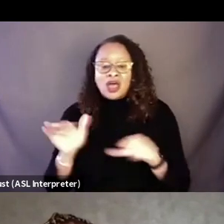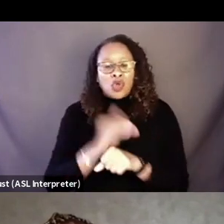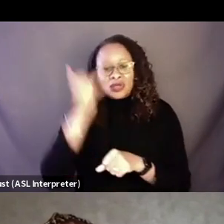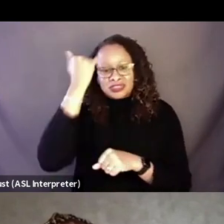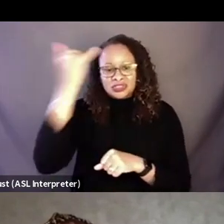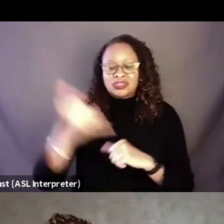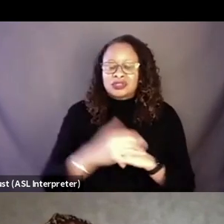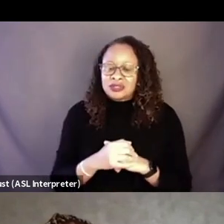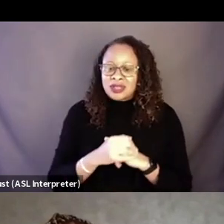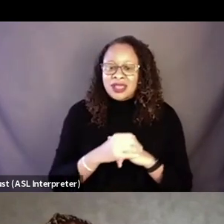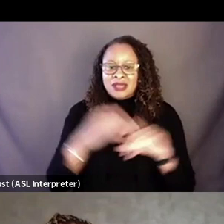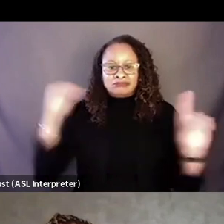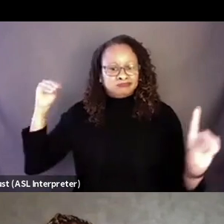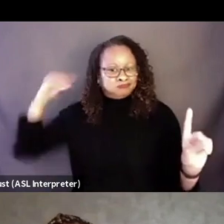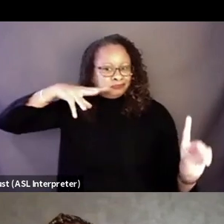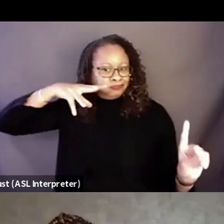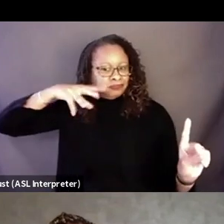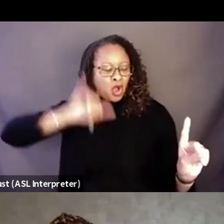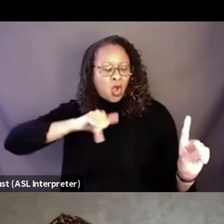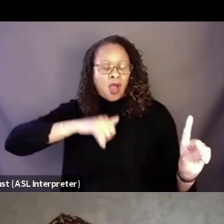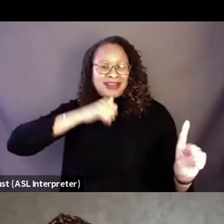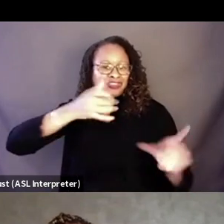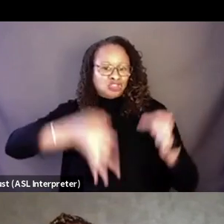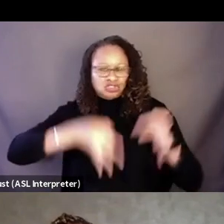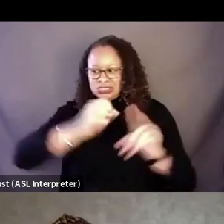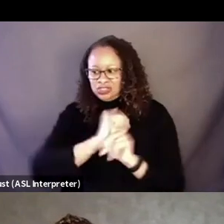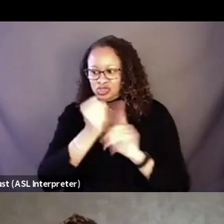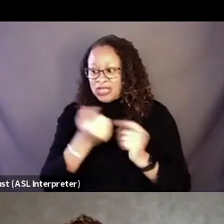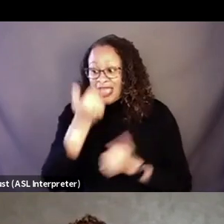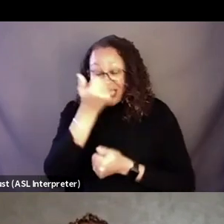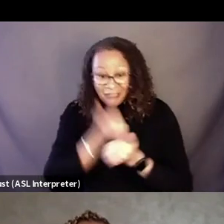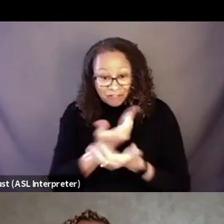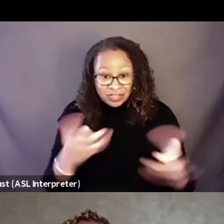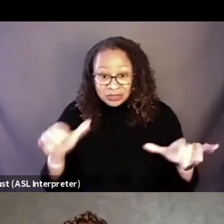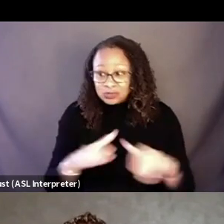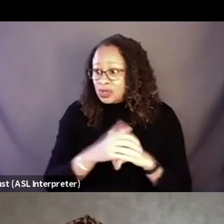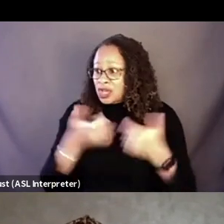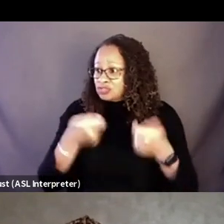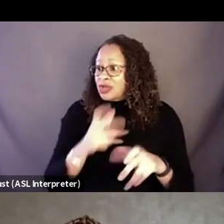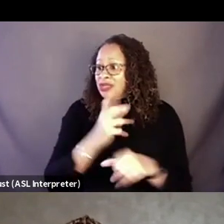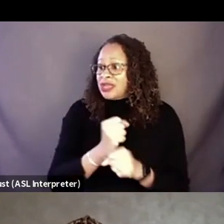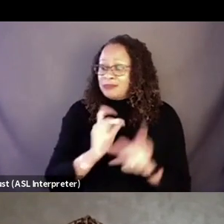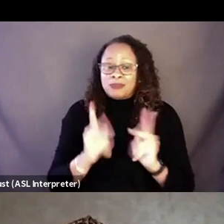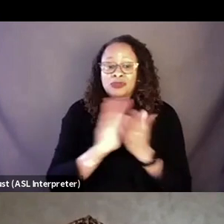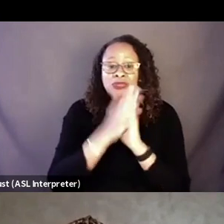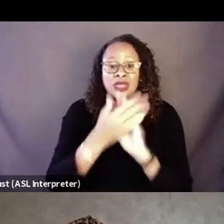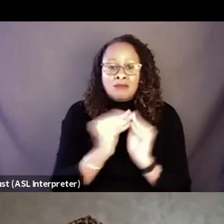and shine a light for injustice. So every single thing that we do, we try and get people to become more bolder to stand